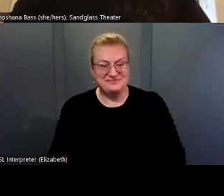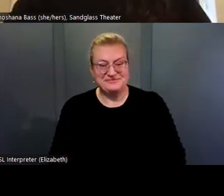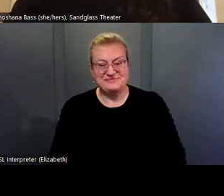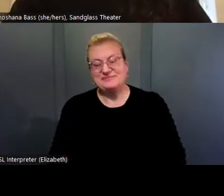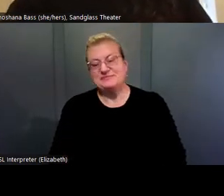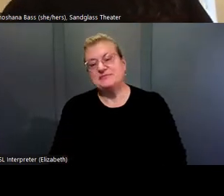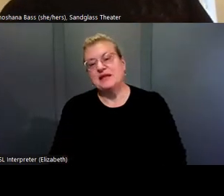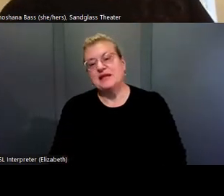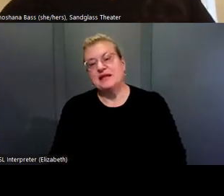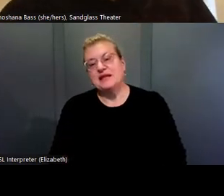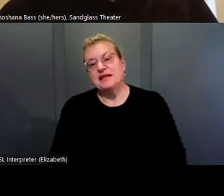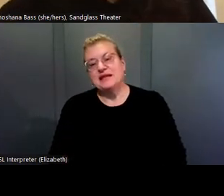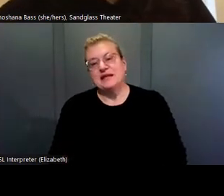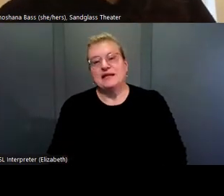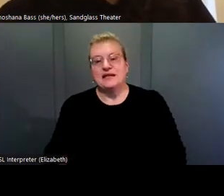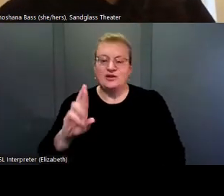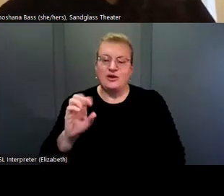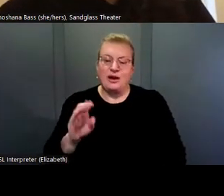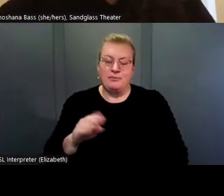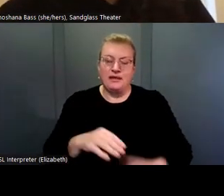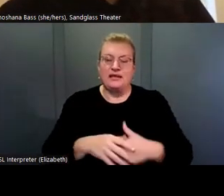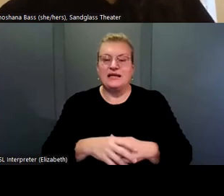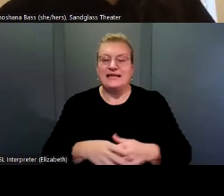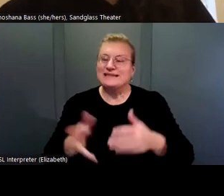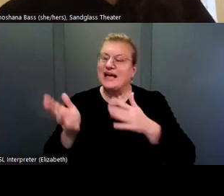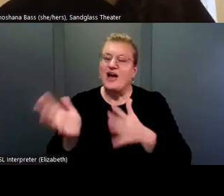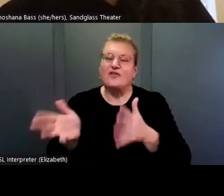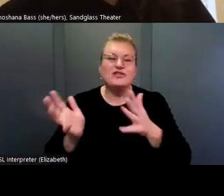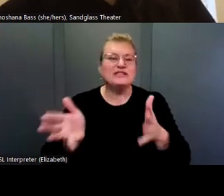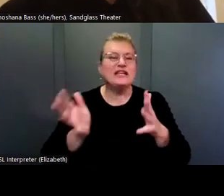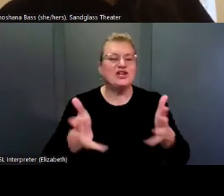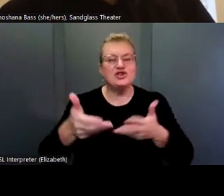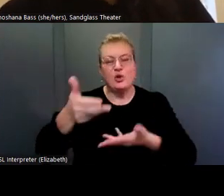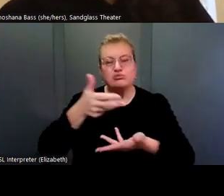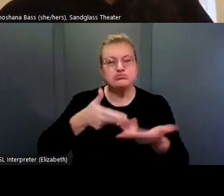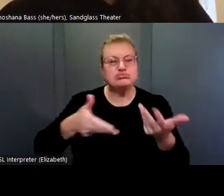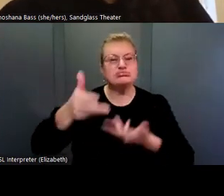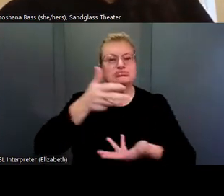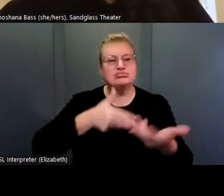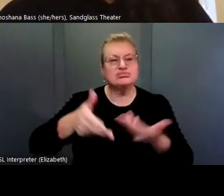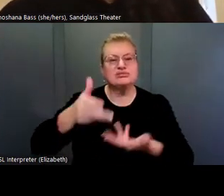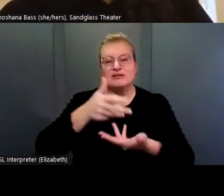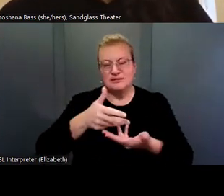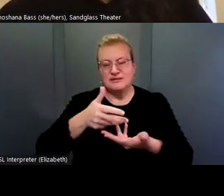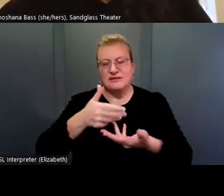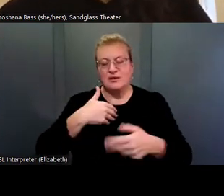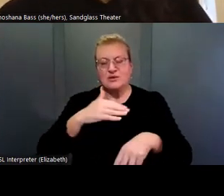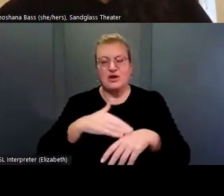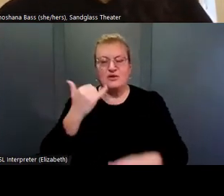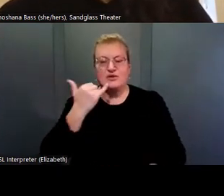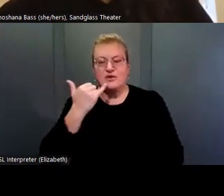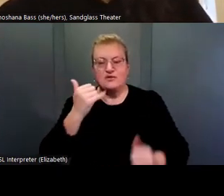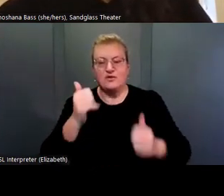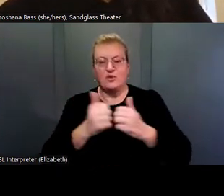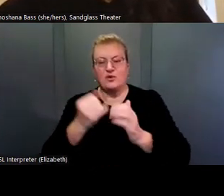it's conversation and having conversation. And I was on the phone with an artist manager that I've worked with